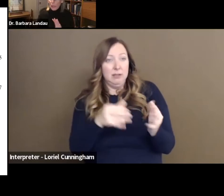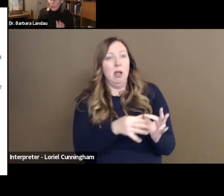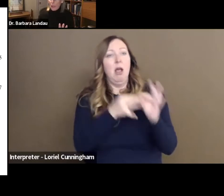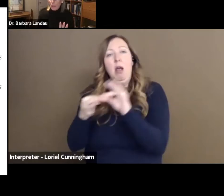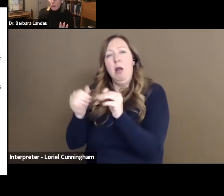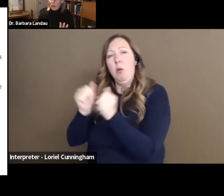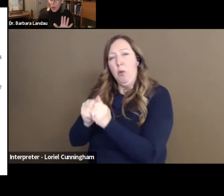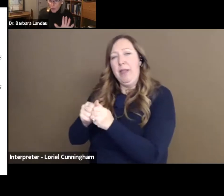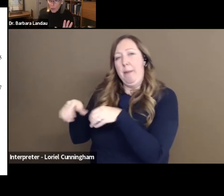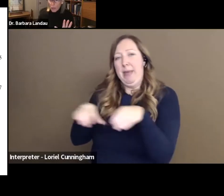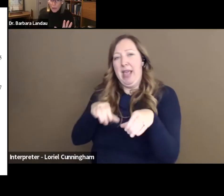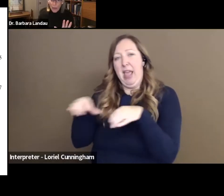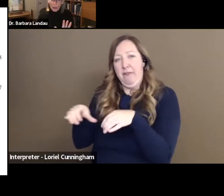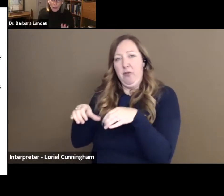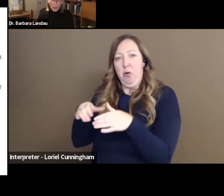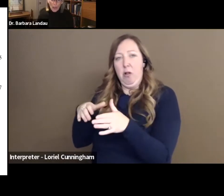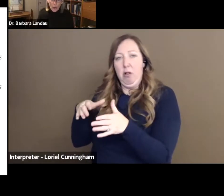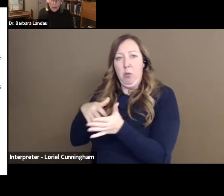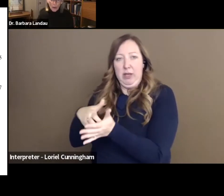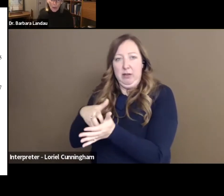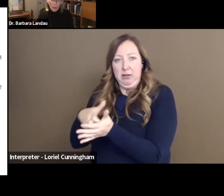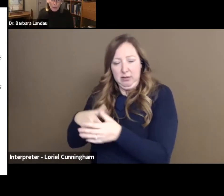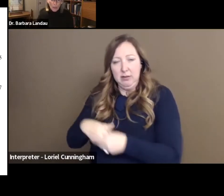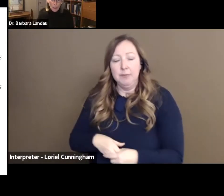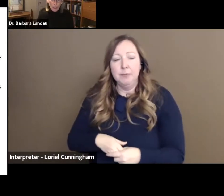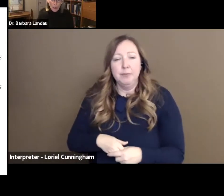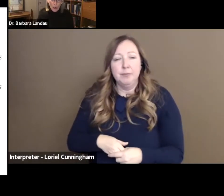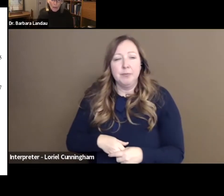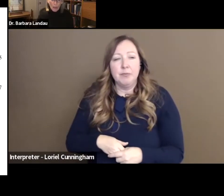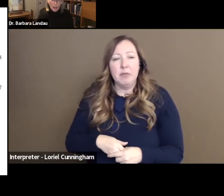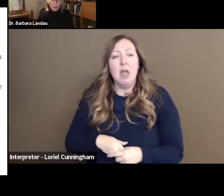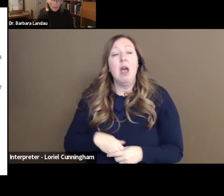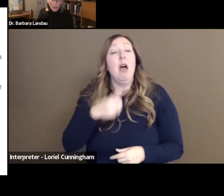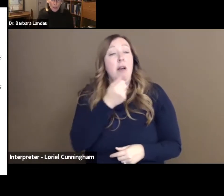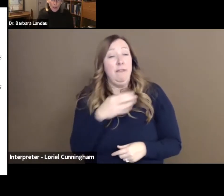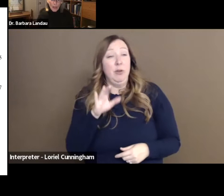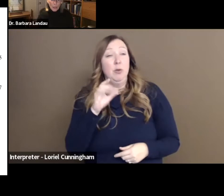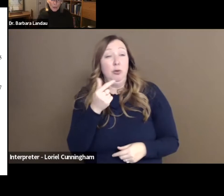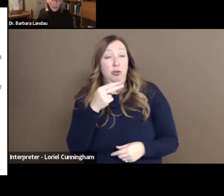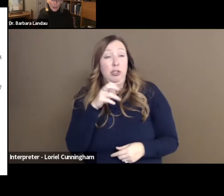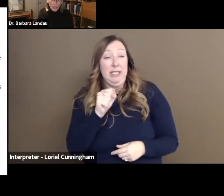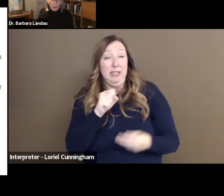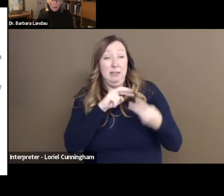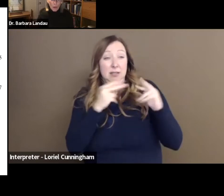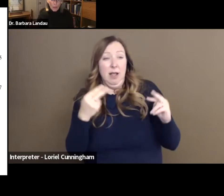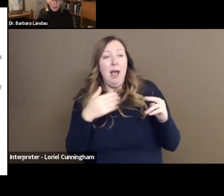limited progress on that i'll just say that there are a couple of genes that